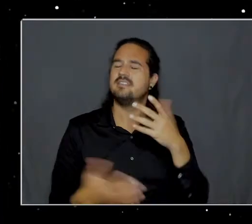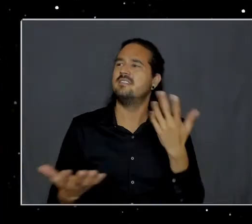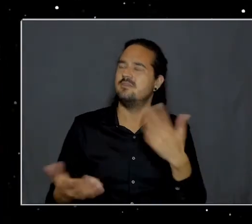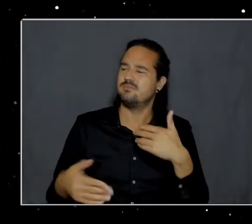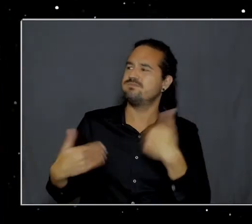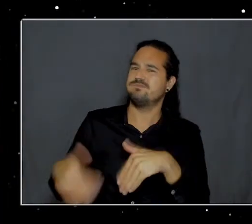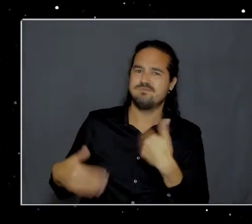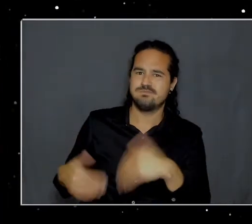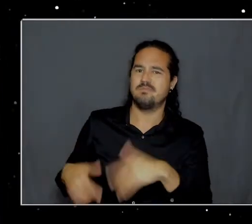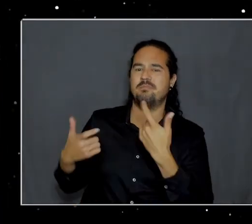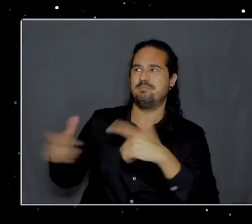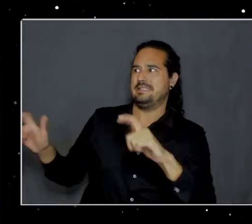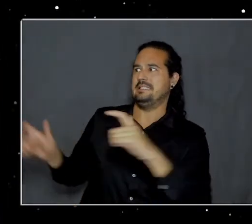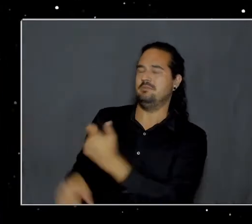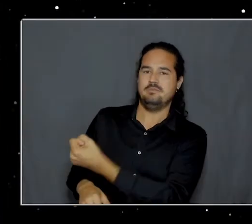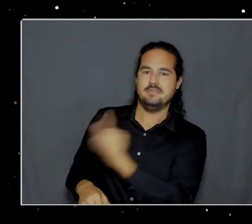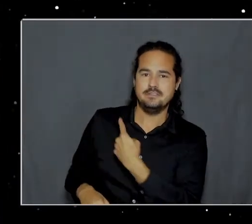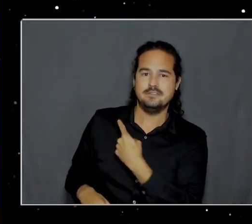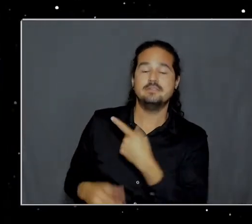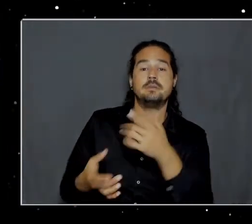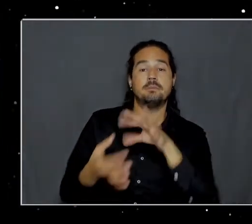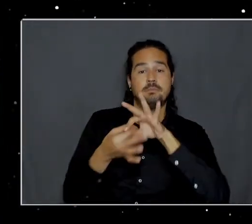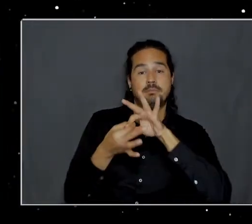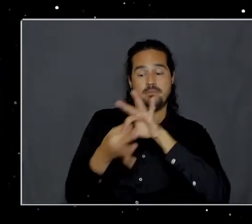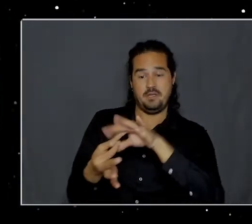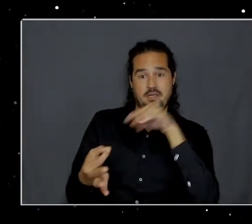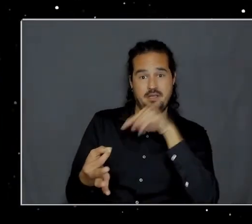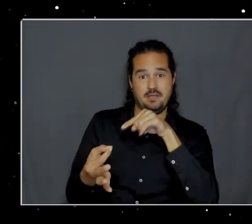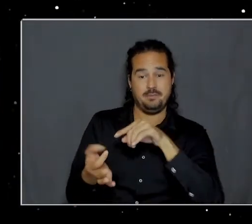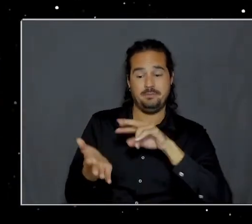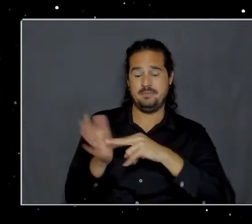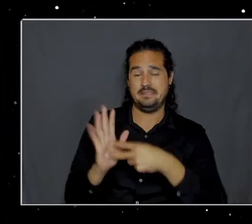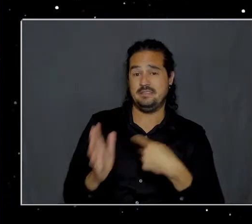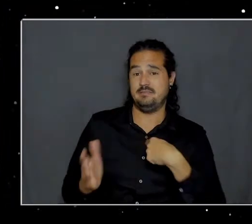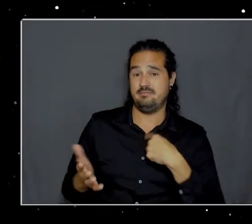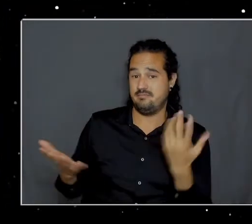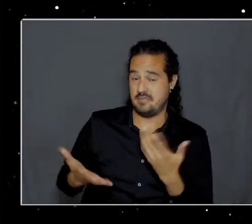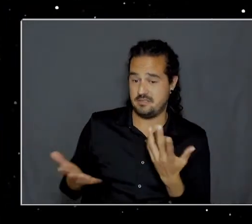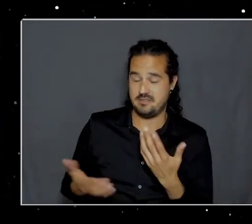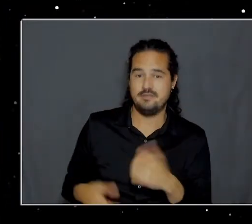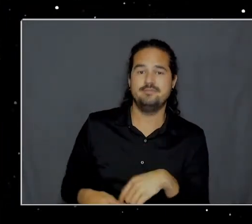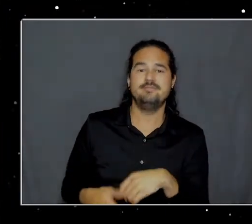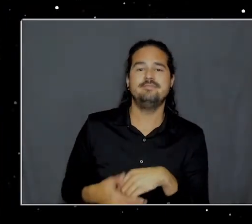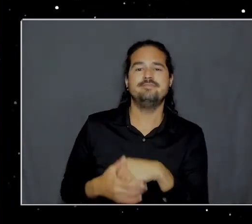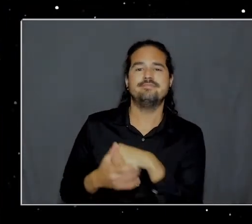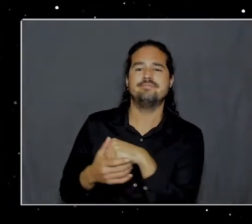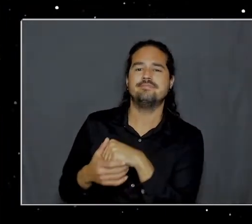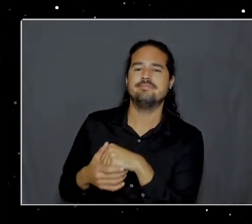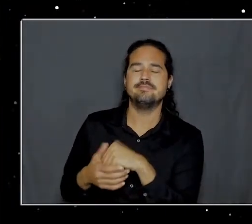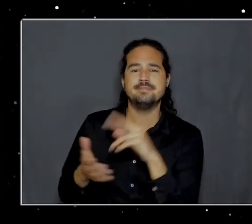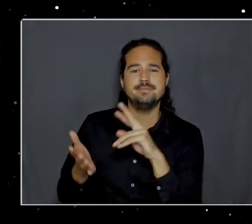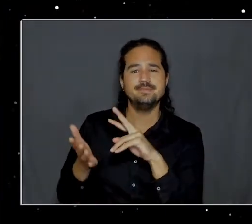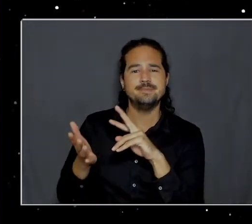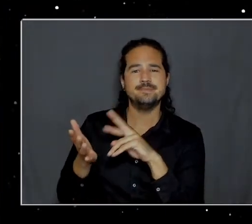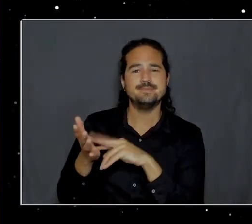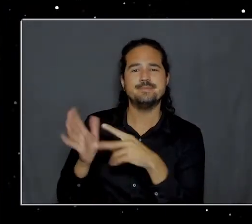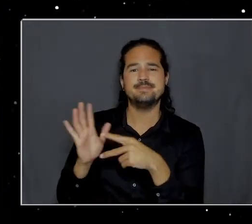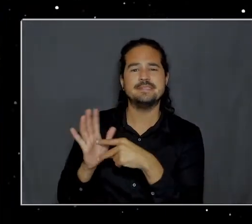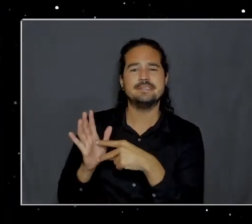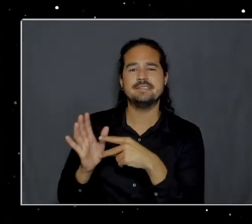RIGHT? HOW ABOUT, YOU, JEANNIE? WHAT DO YOU THINK OF WHEN YOU THINK OF BELONGING?